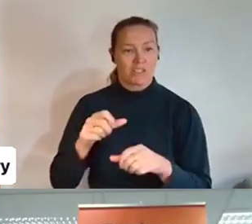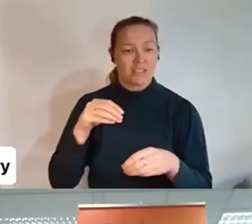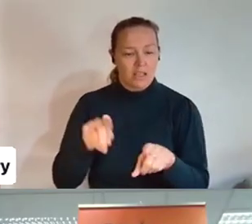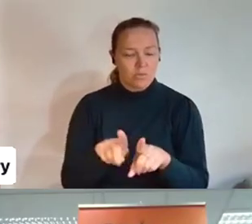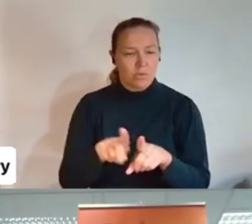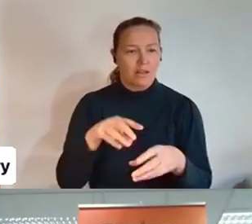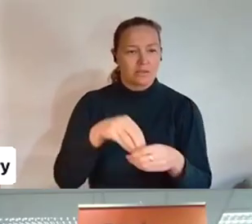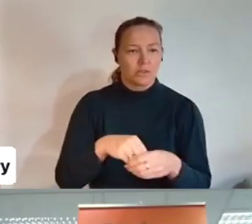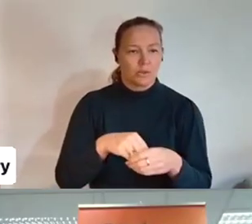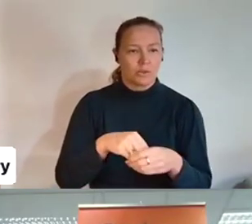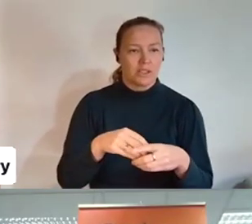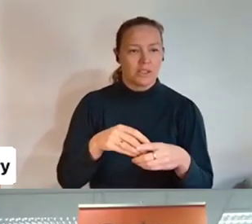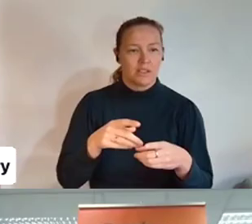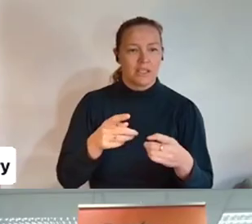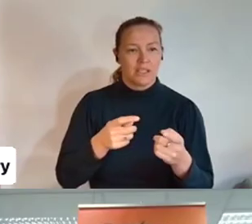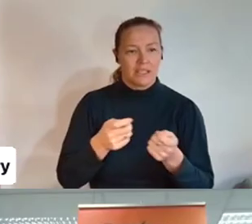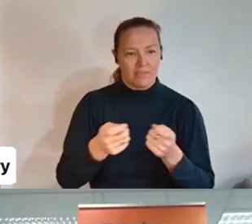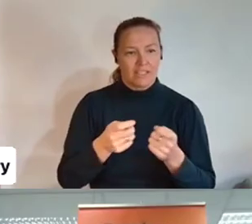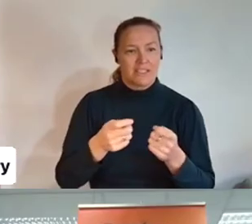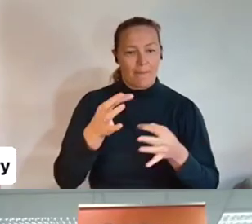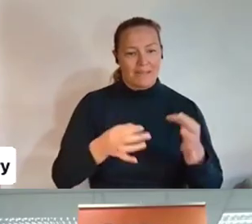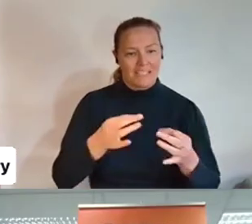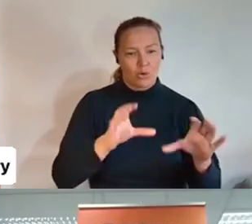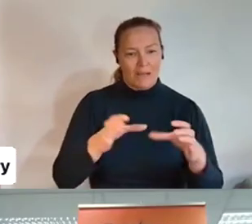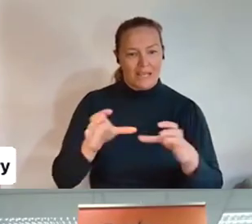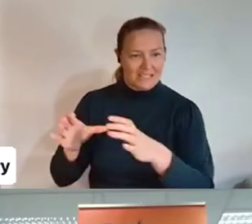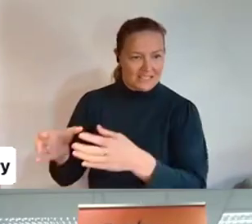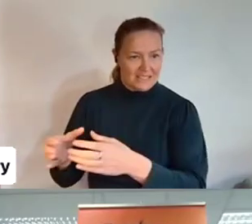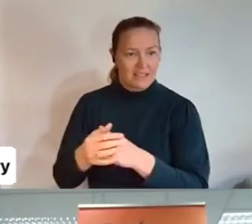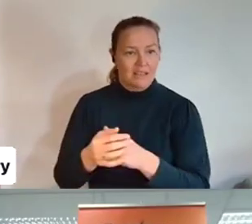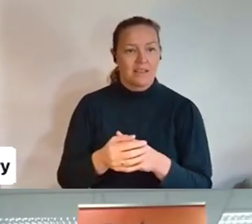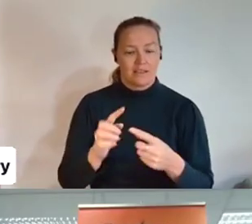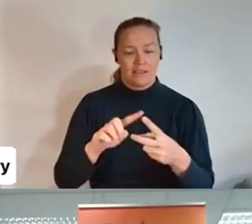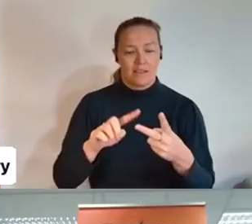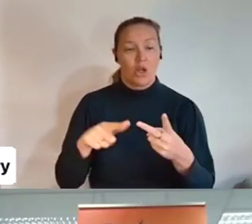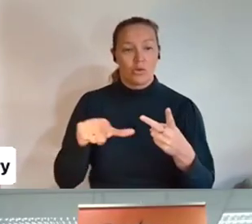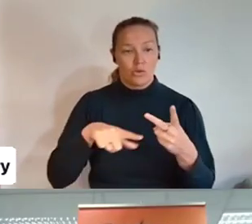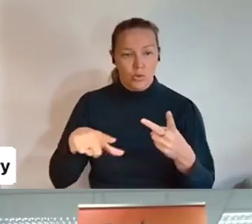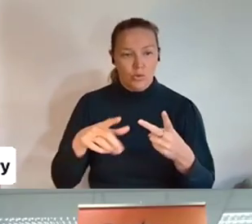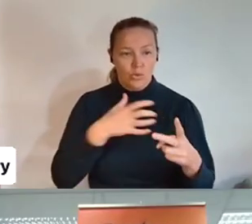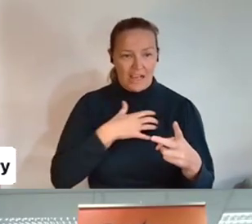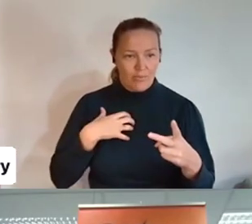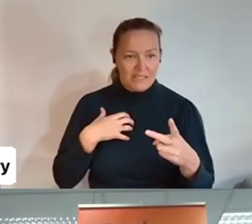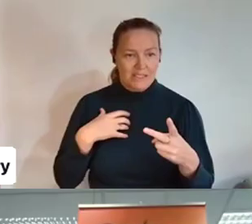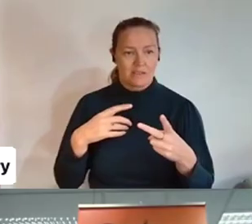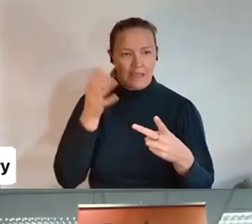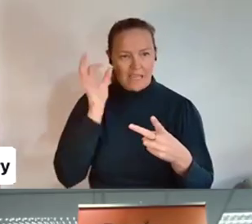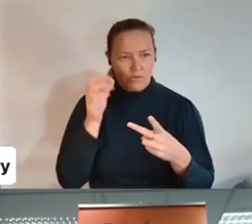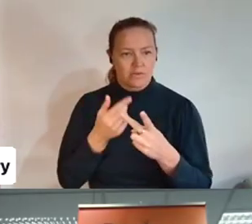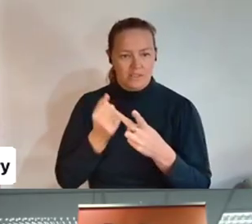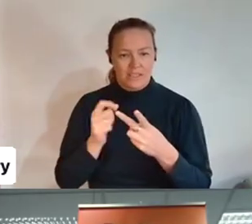political parties and their policies, local government, and the media. It's important